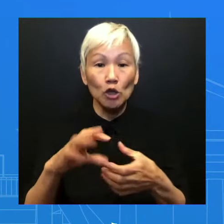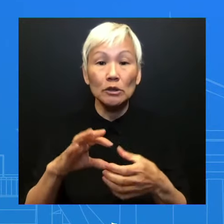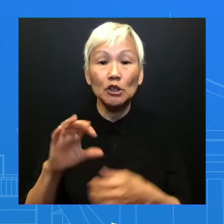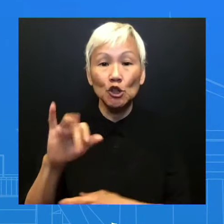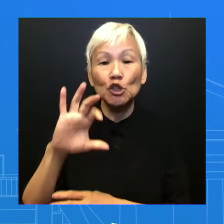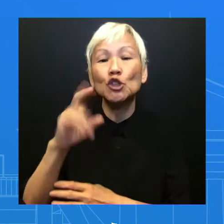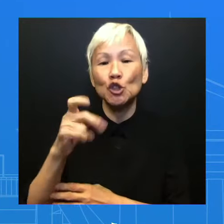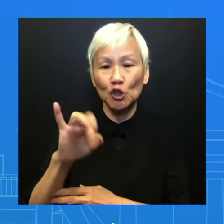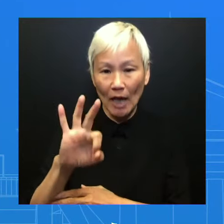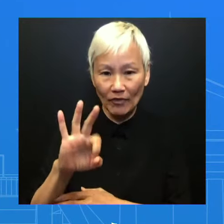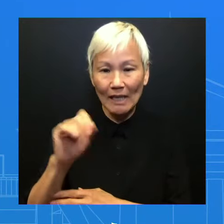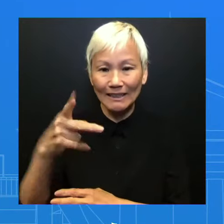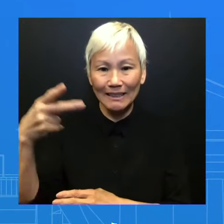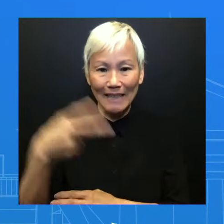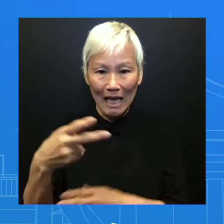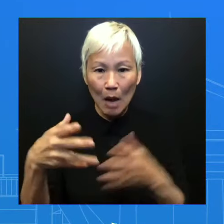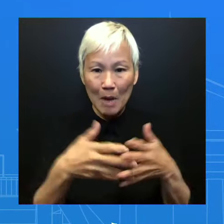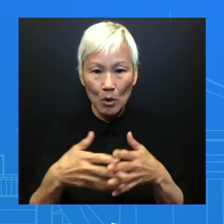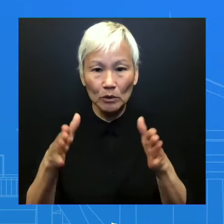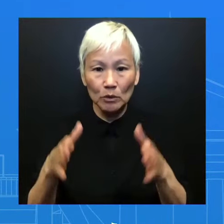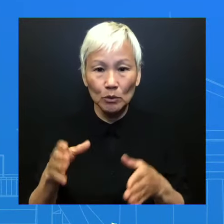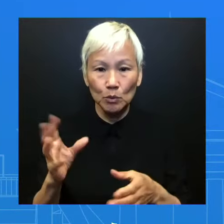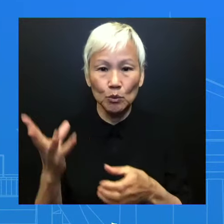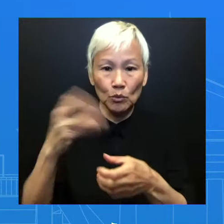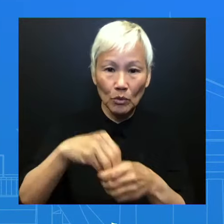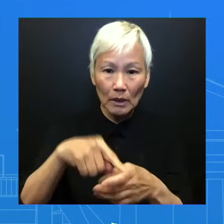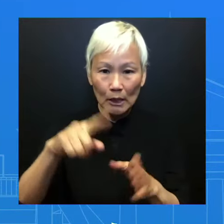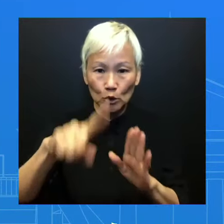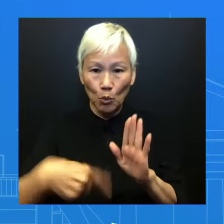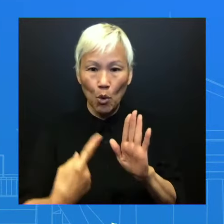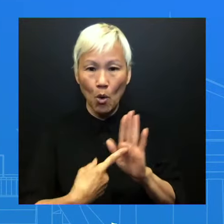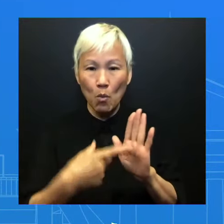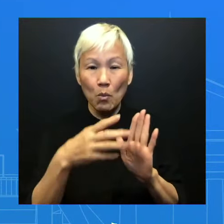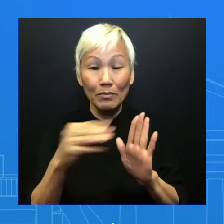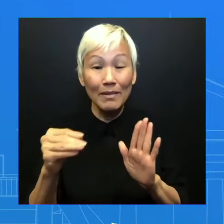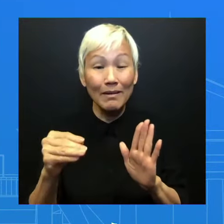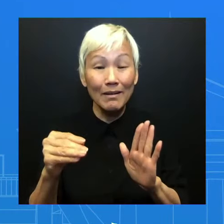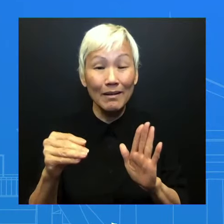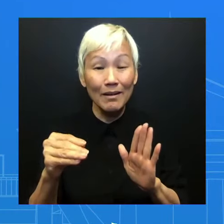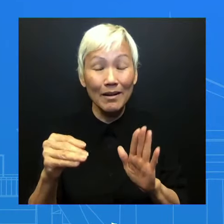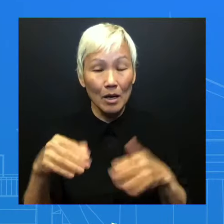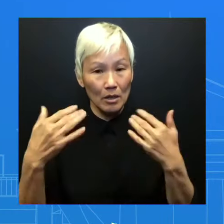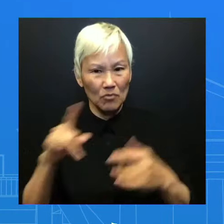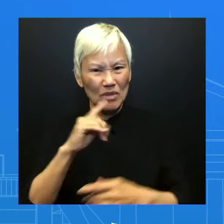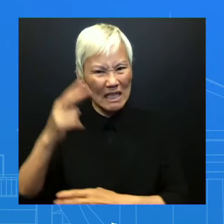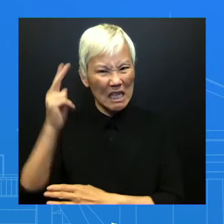for the first time in history, the first top two Pentagon positions being occupied by African Americans.